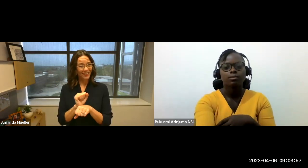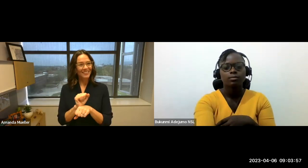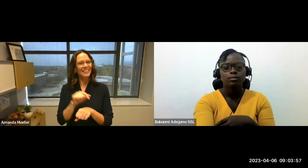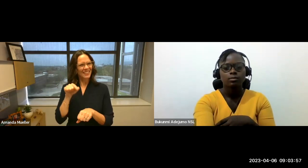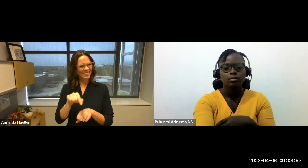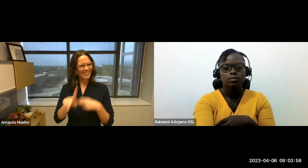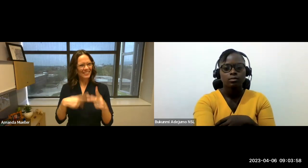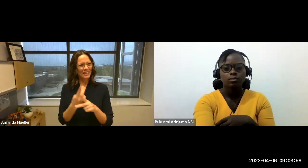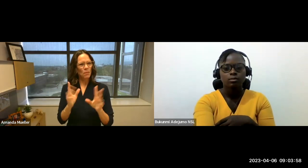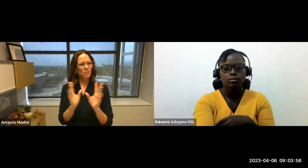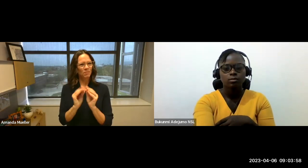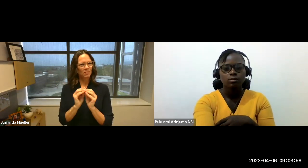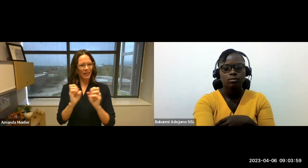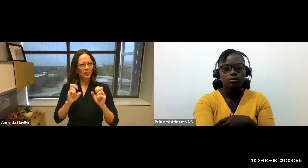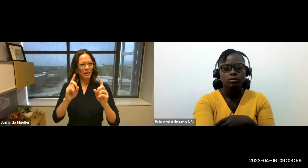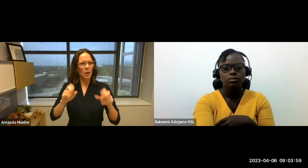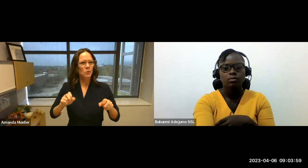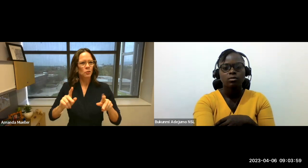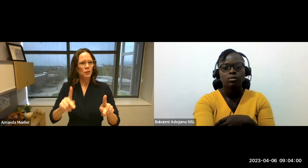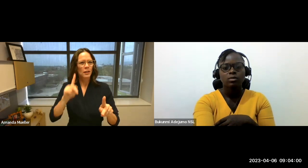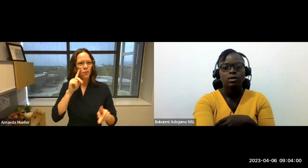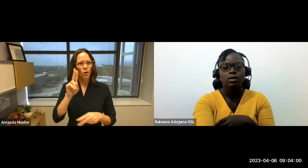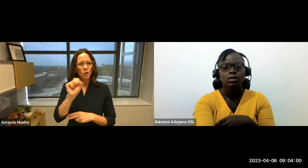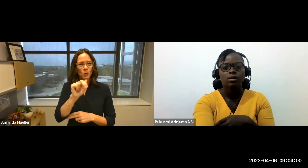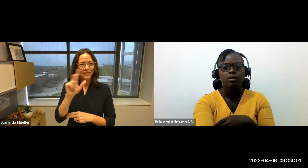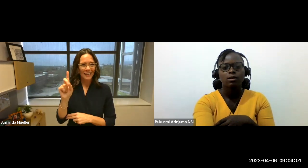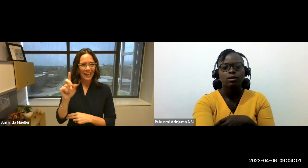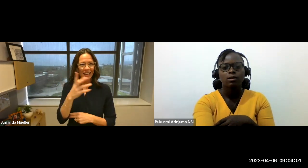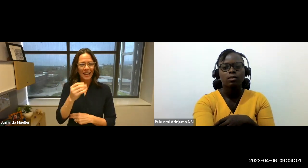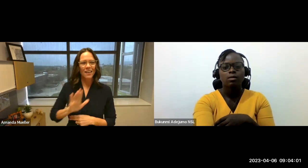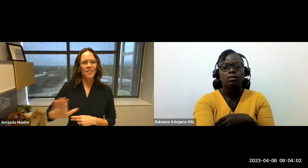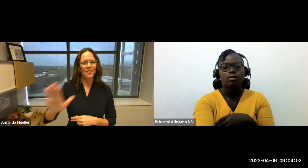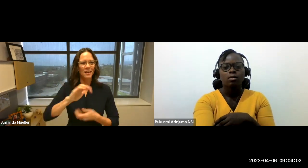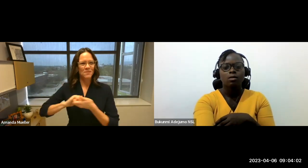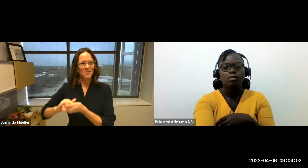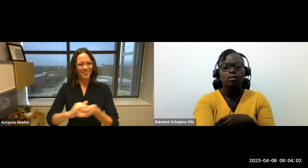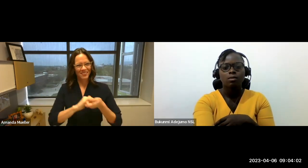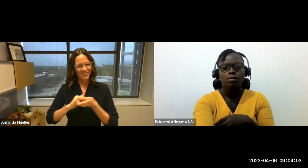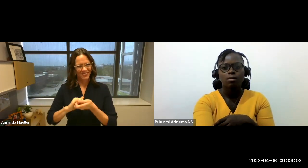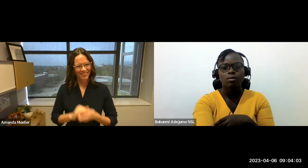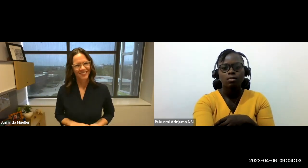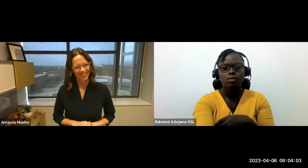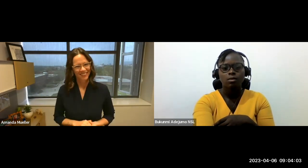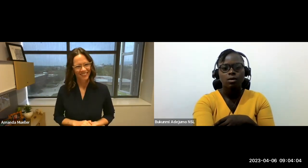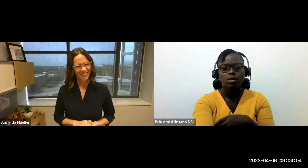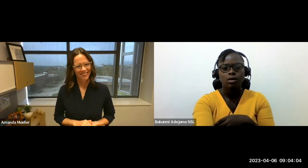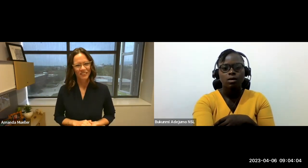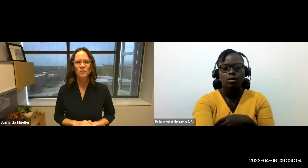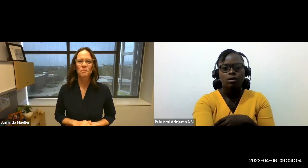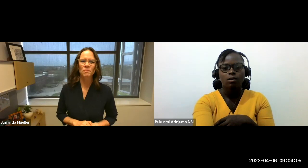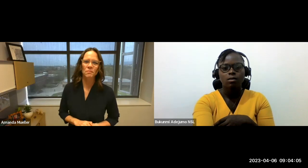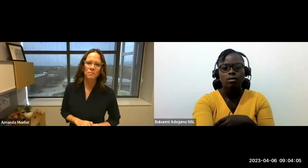and part of the work that we do is offering this type of educational opportunity through us aid and all of their partners